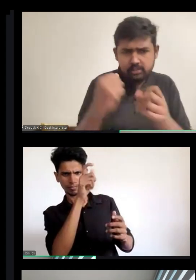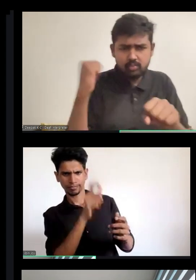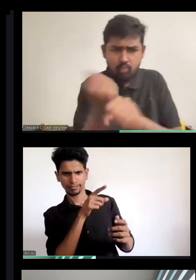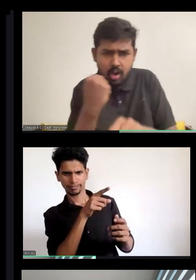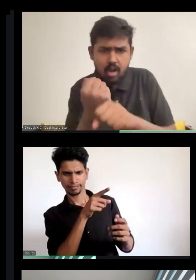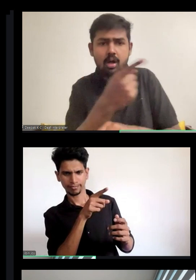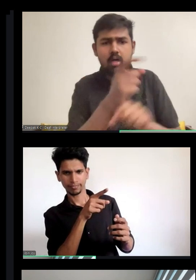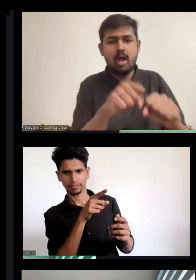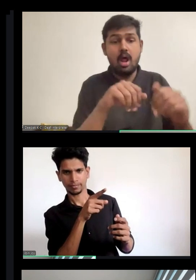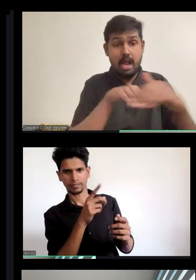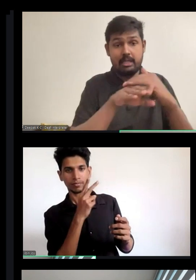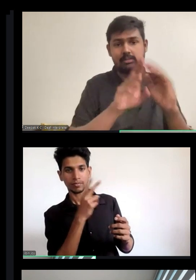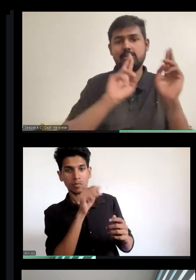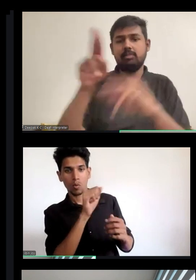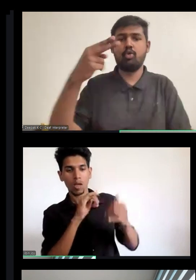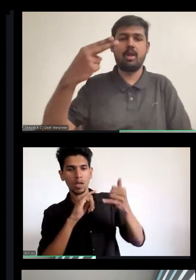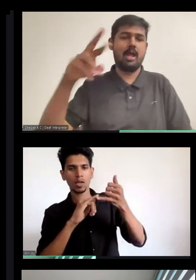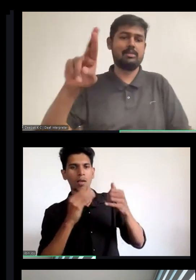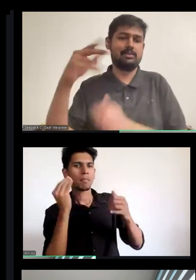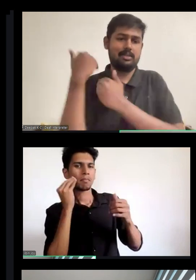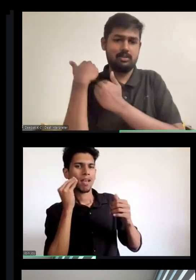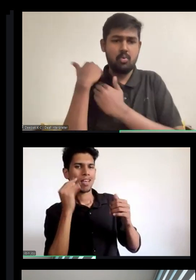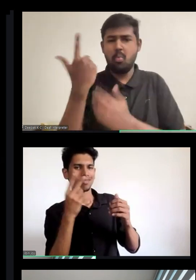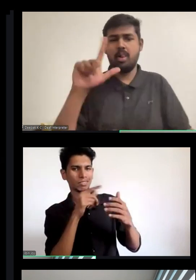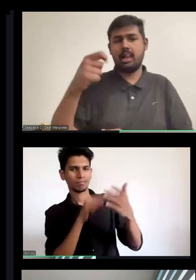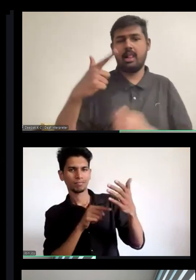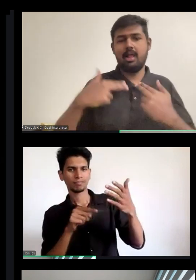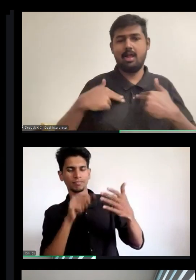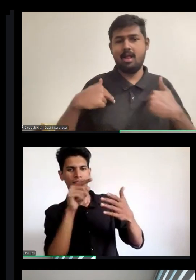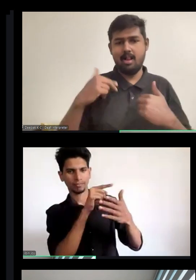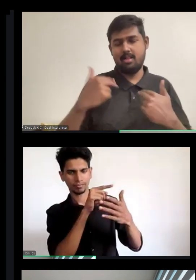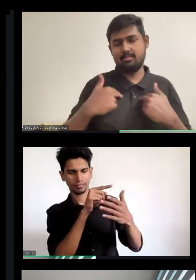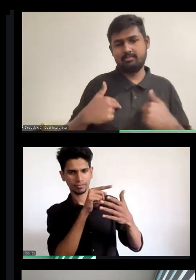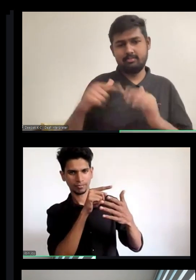At D2L, we have OKRs and KPIs around accessibility for many of us.